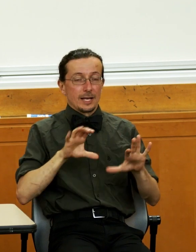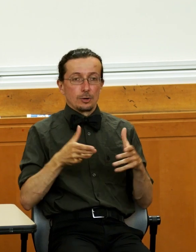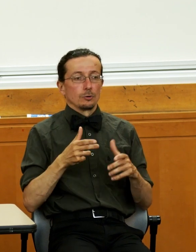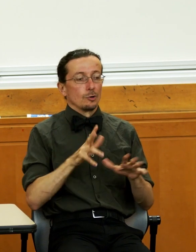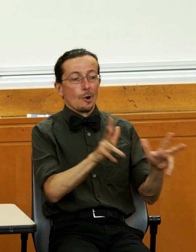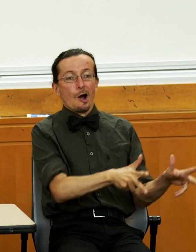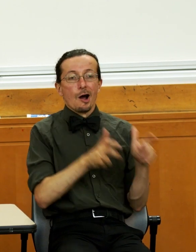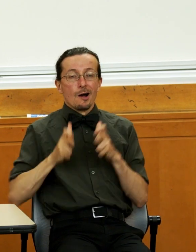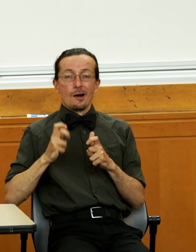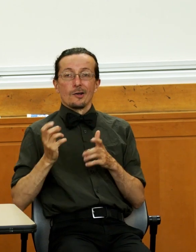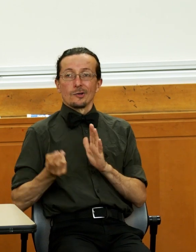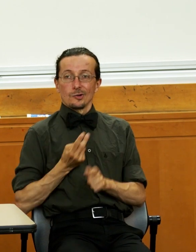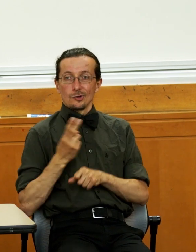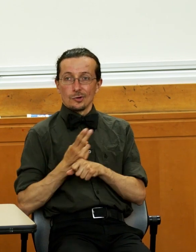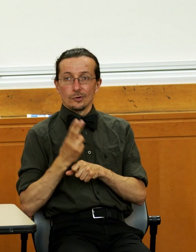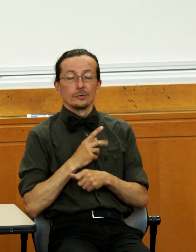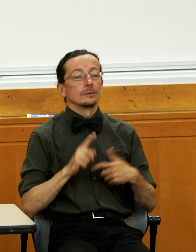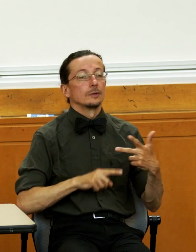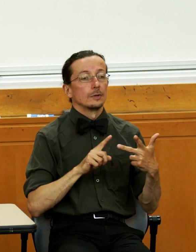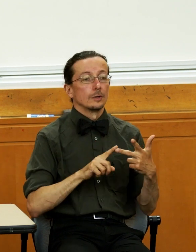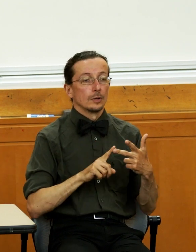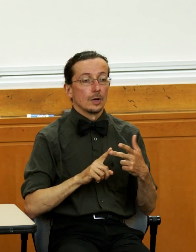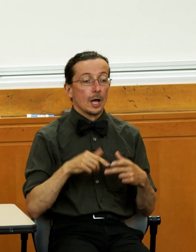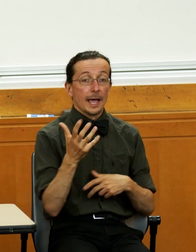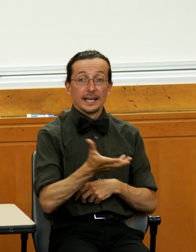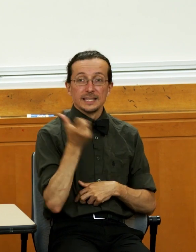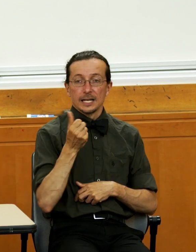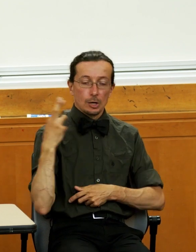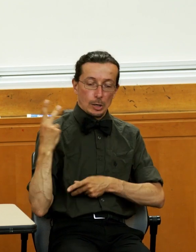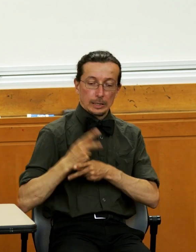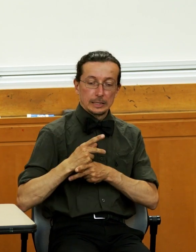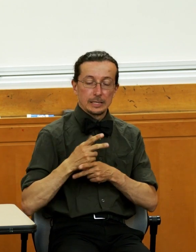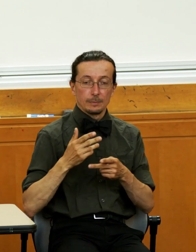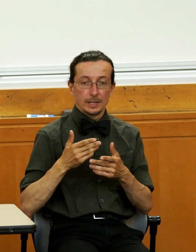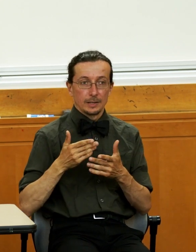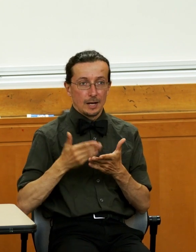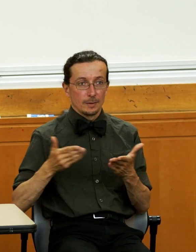the procurement or continued possession of cultural objects by non-members of culturally